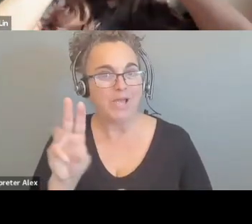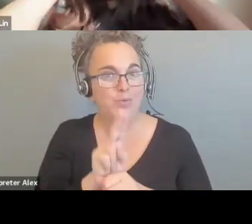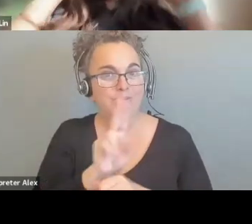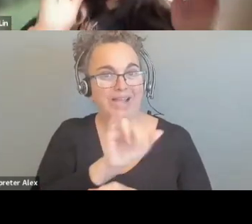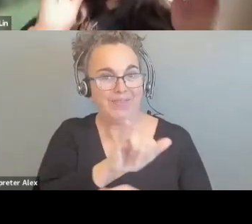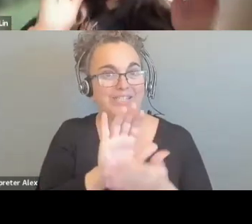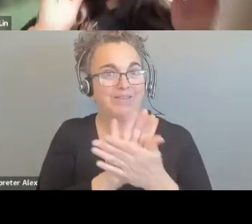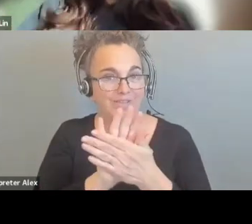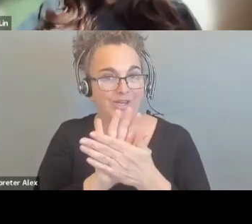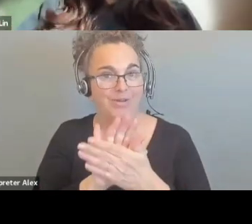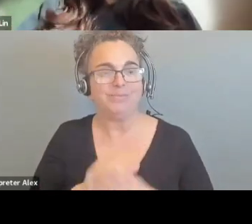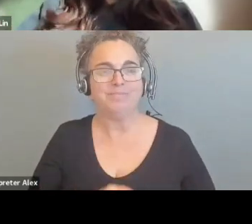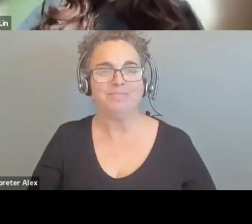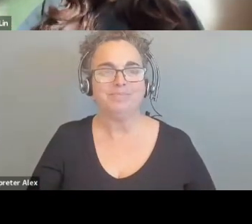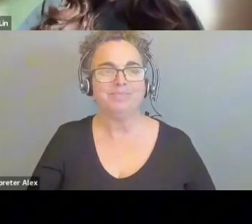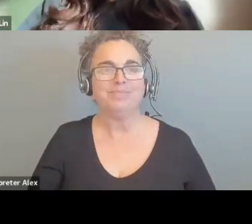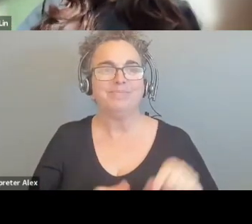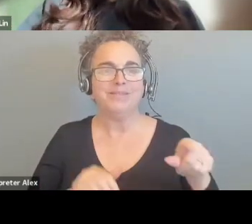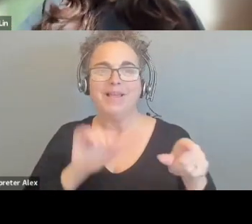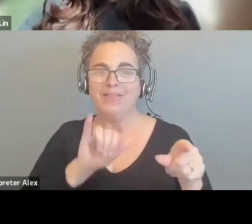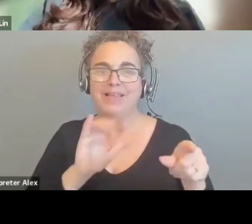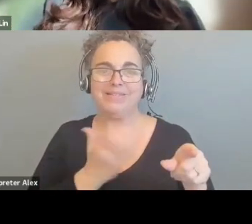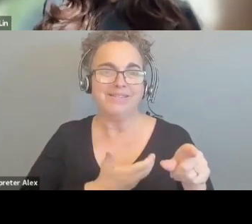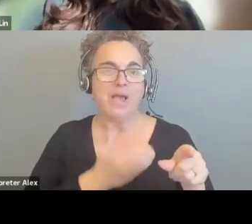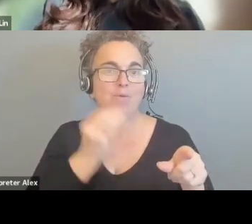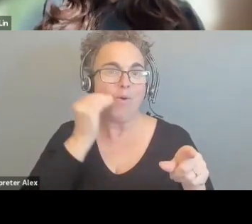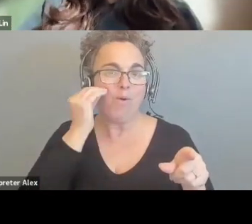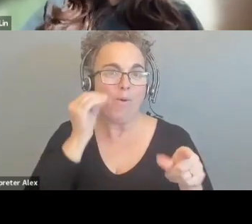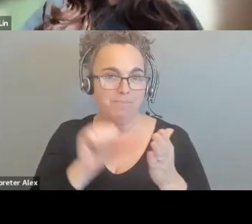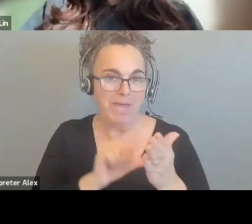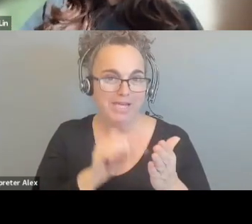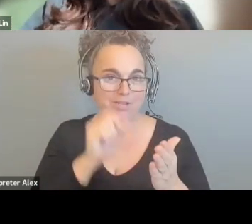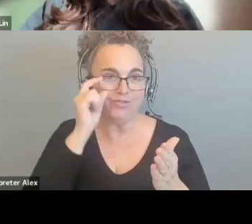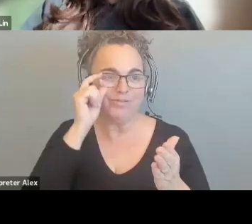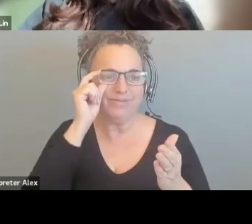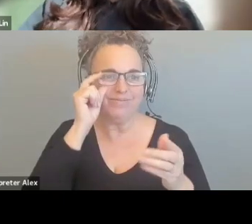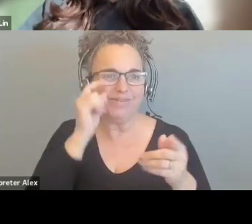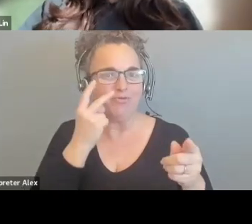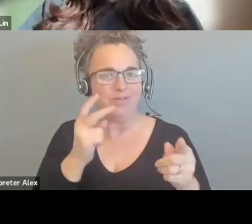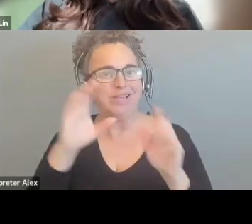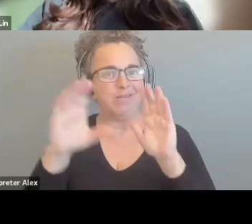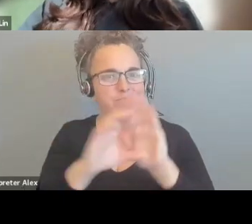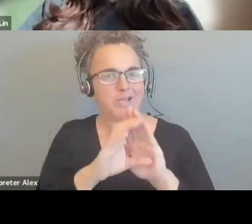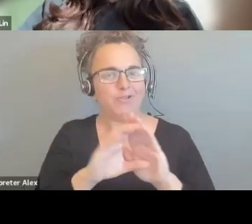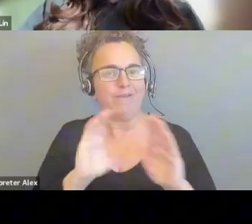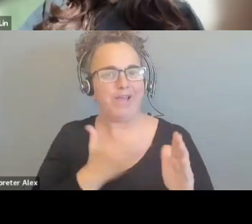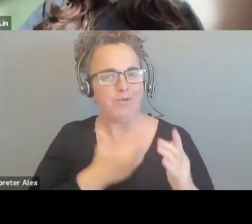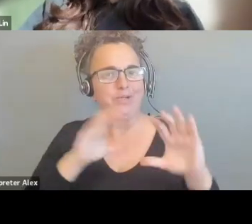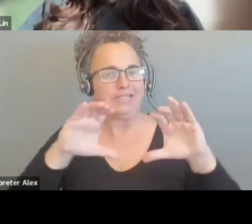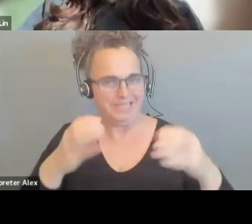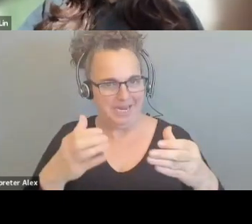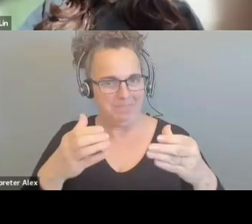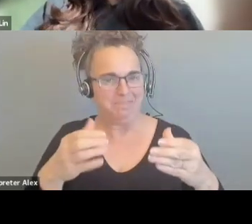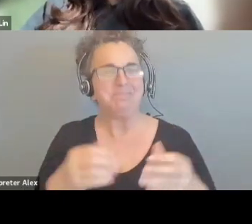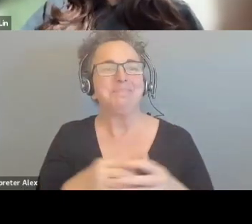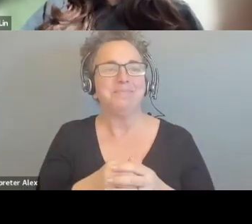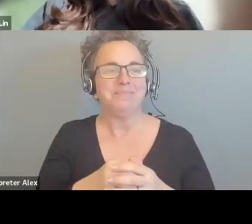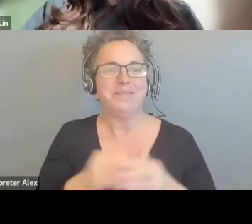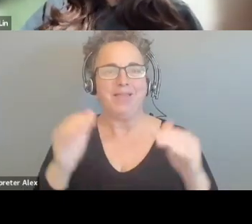So this is our homepage and then at the top you'll see a photo of our team. And then below that we highlight some key facts about our